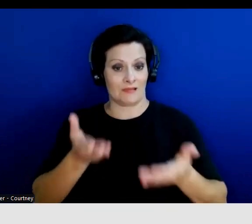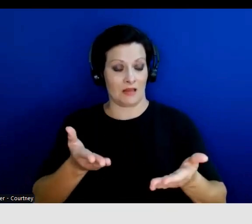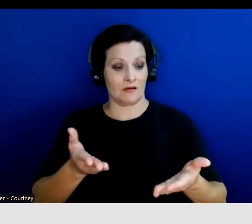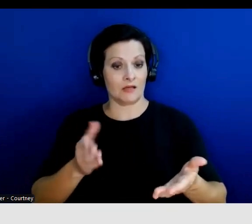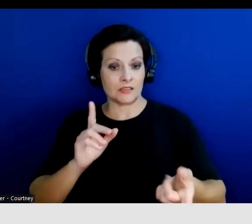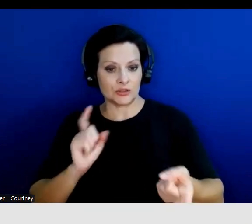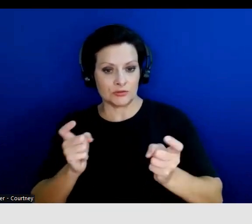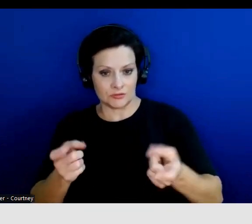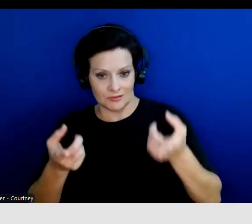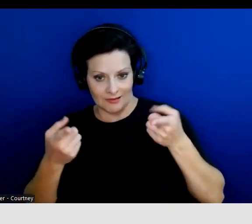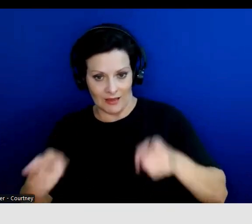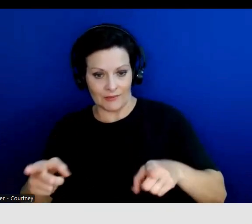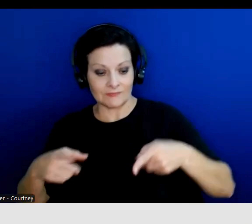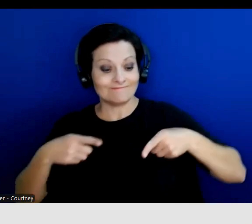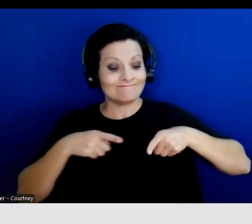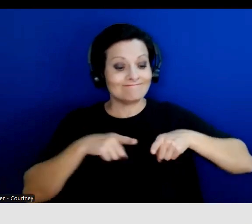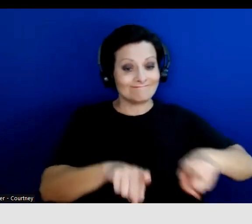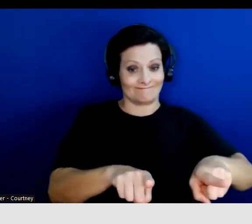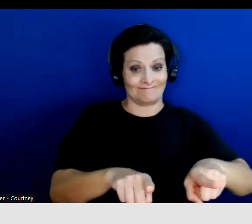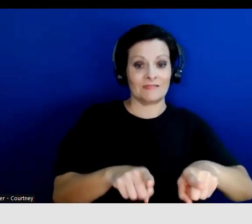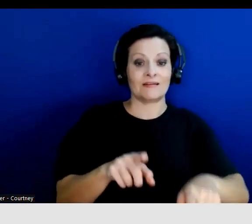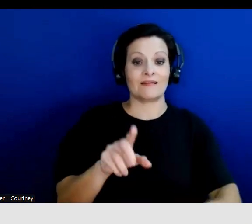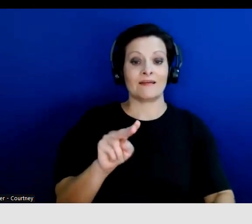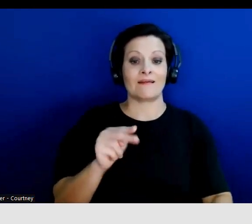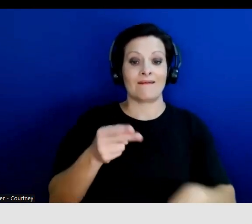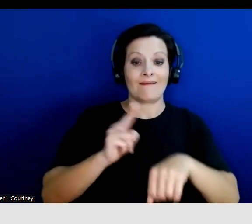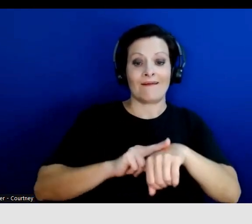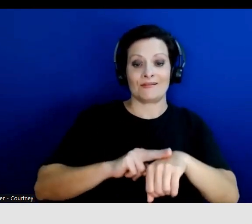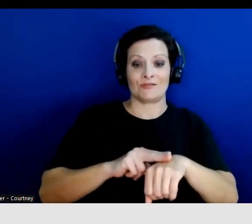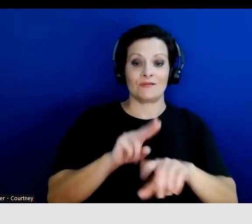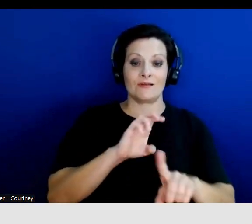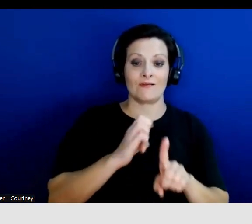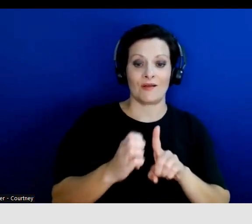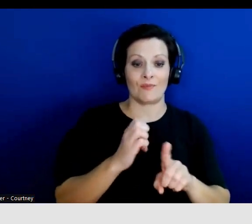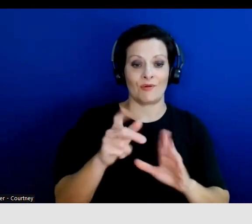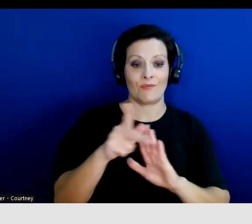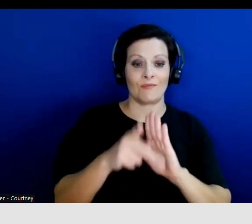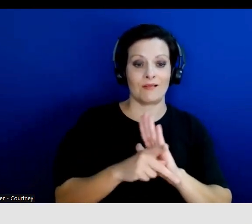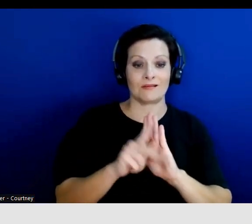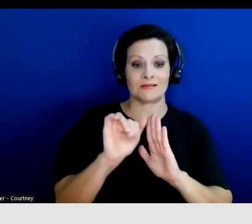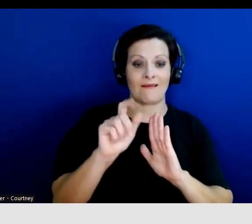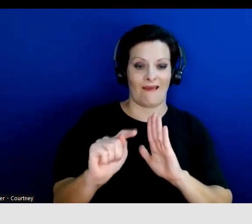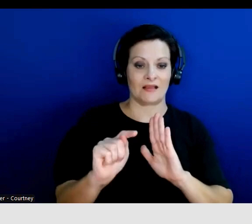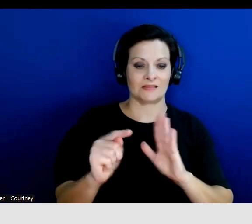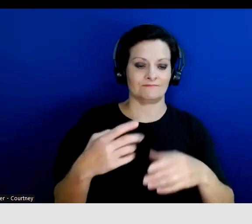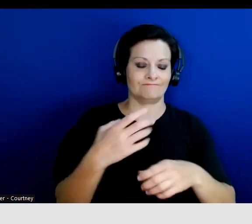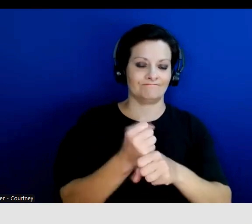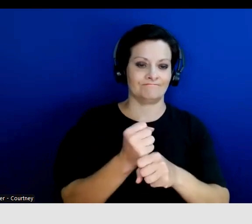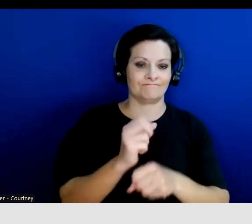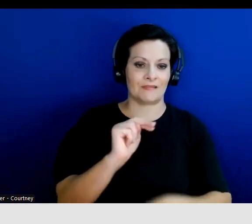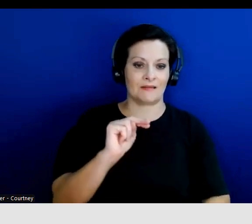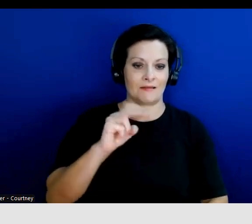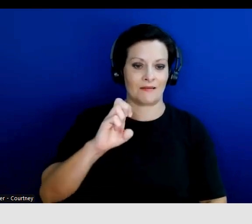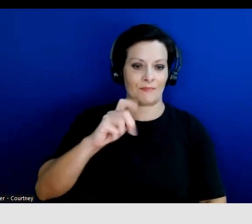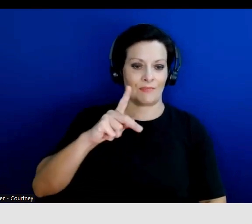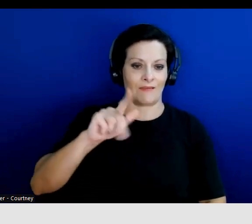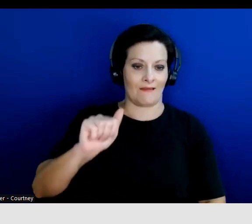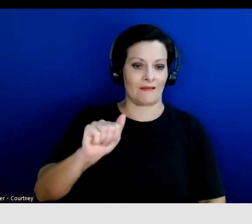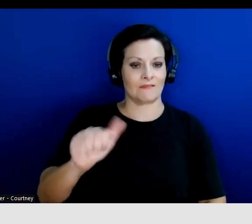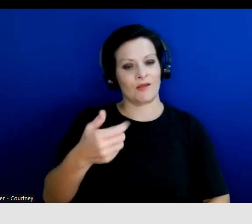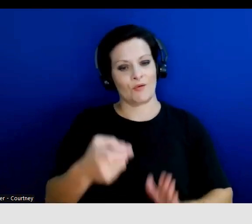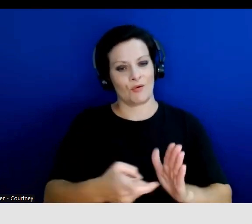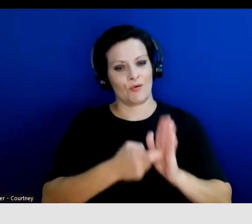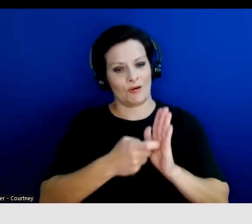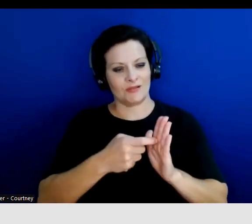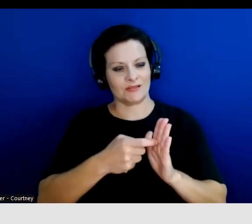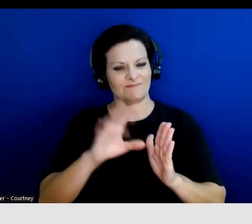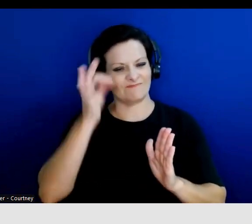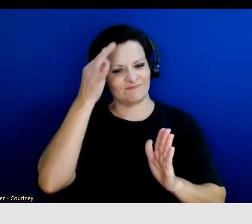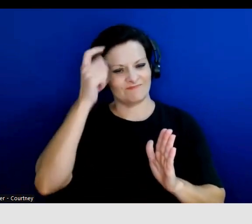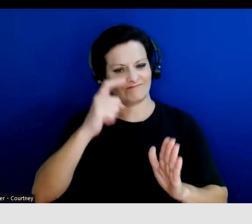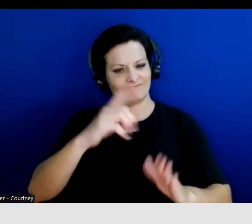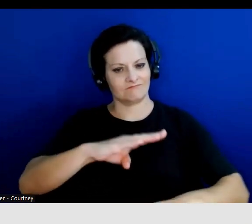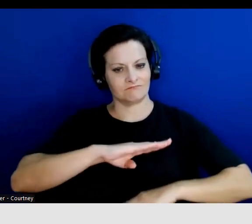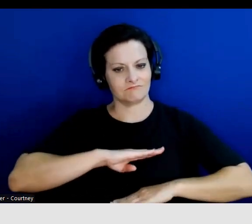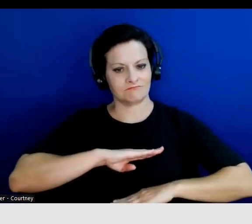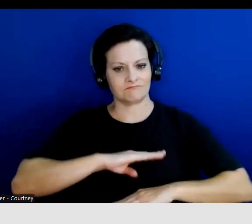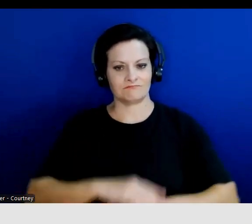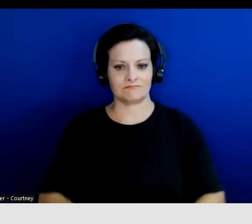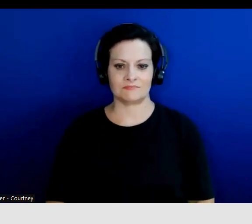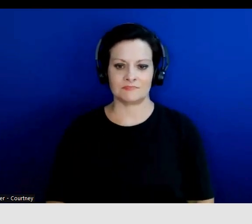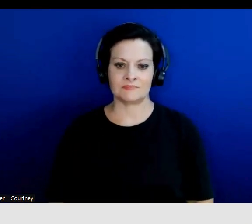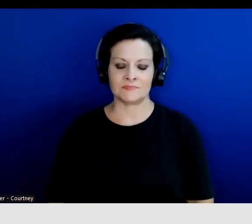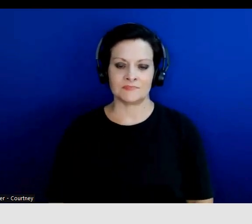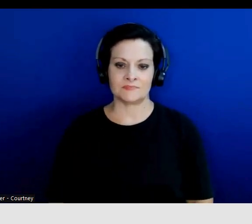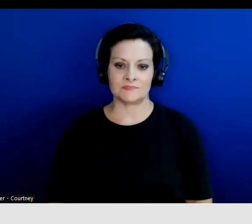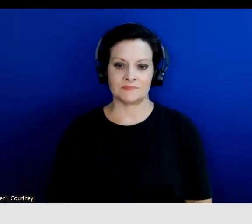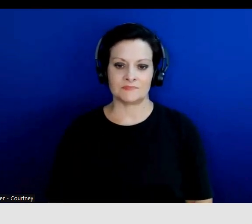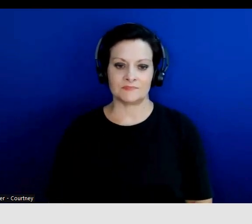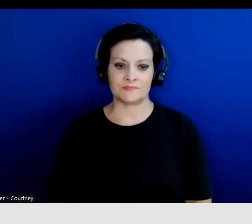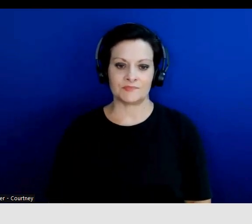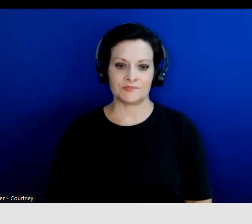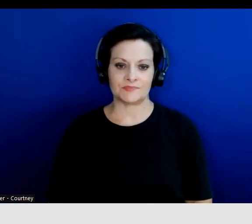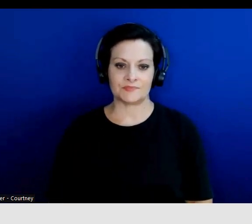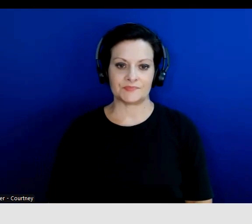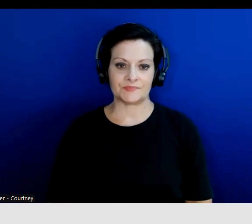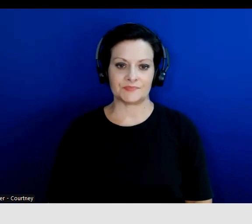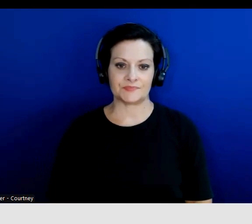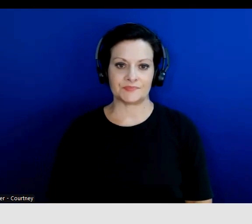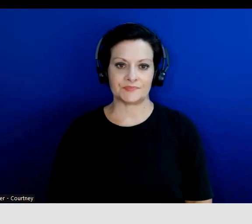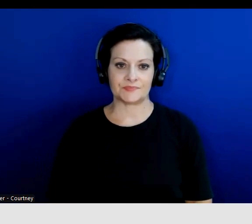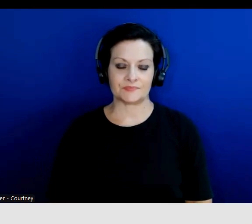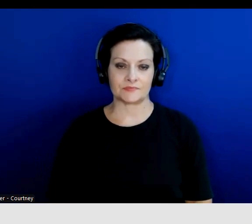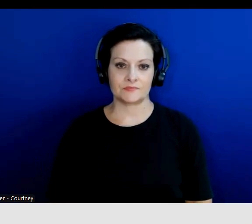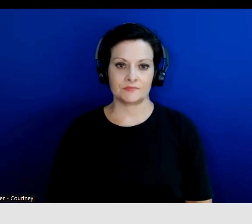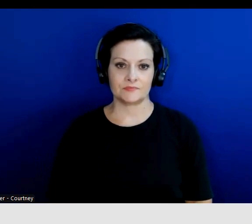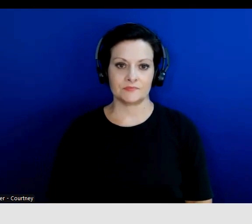National Environmental Policy Act, or “NEPA,” and other applicable federal requirements.